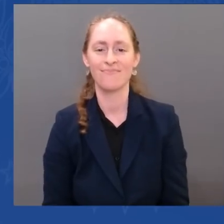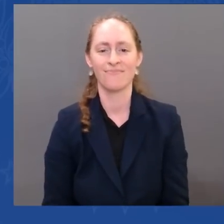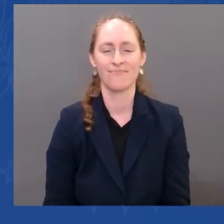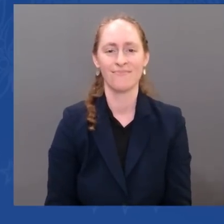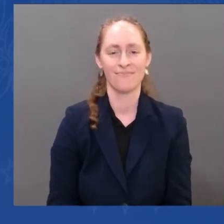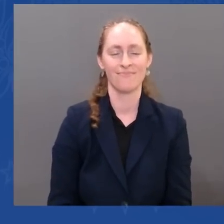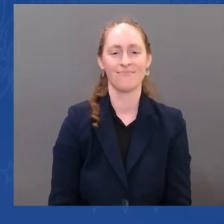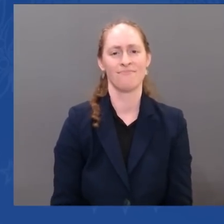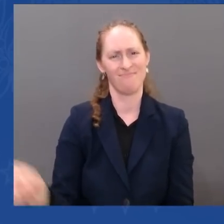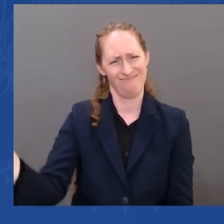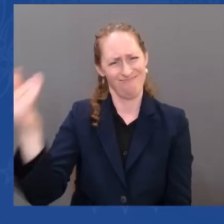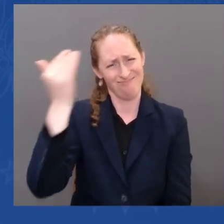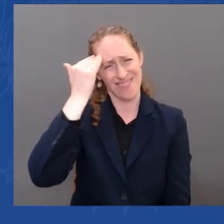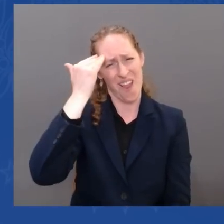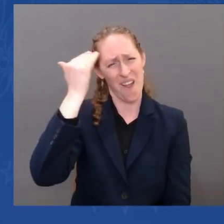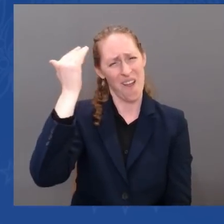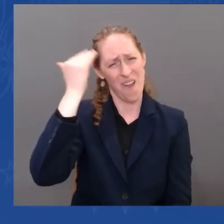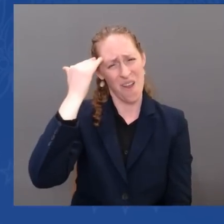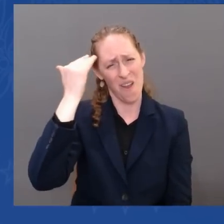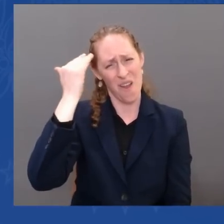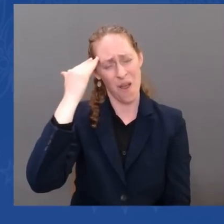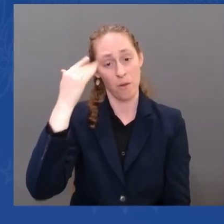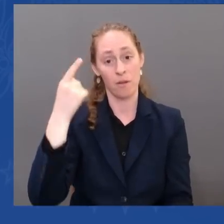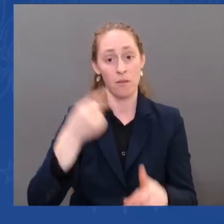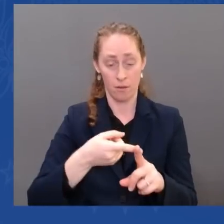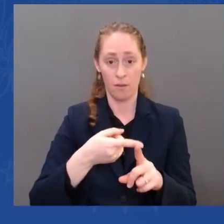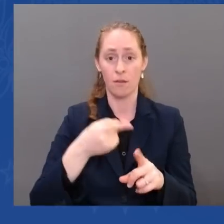And please, use all your influence